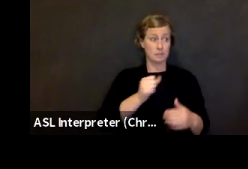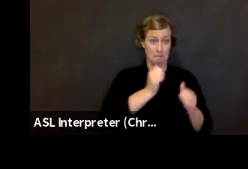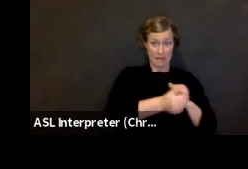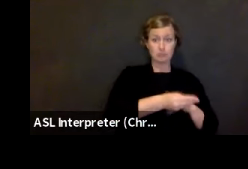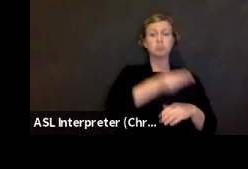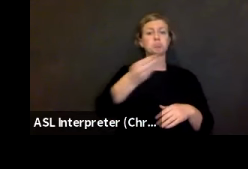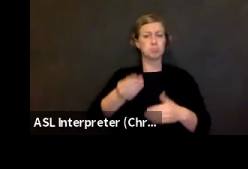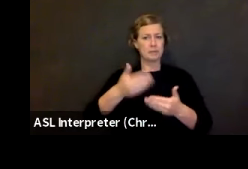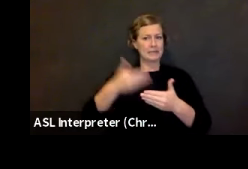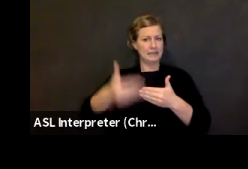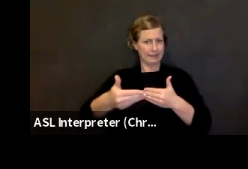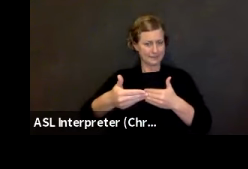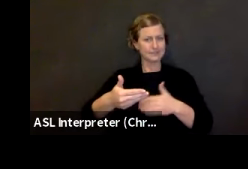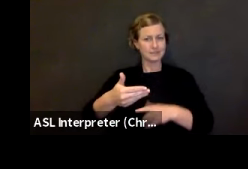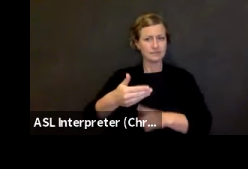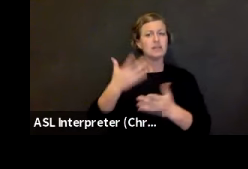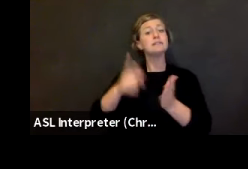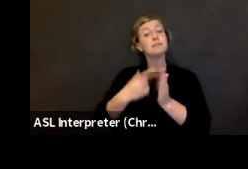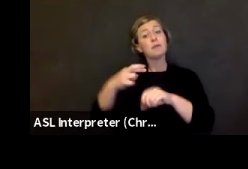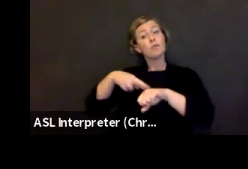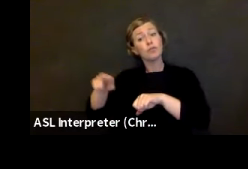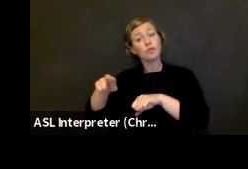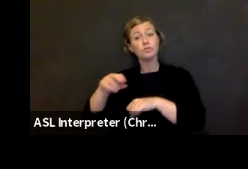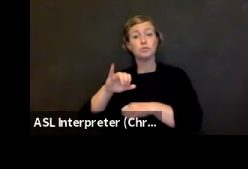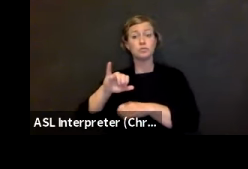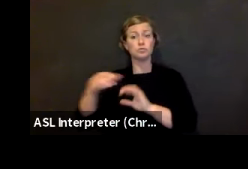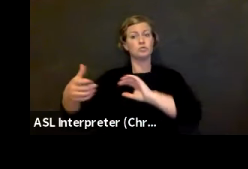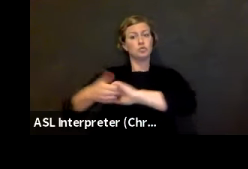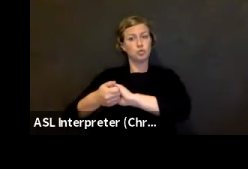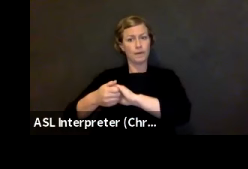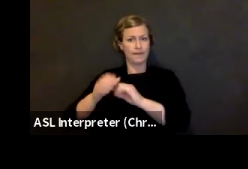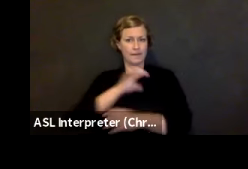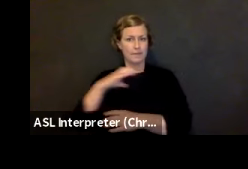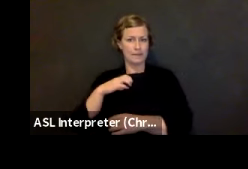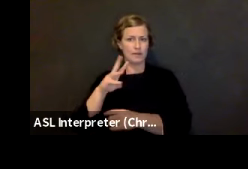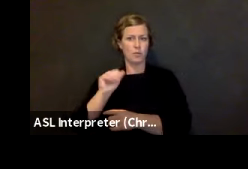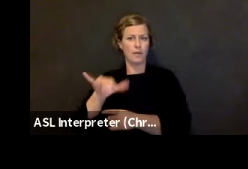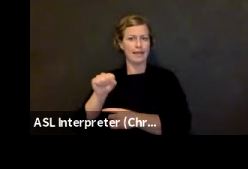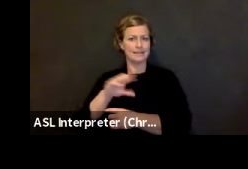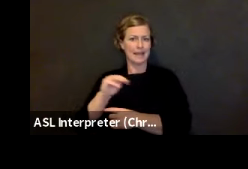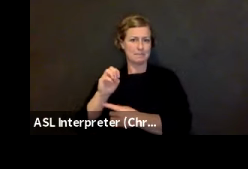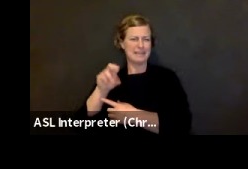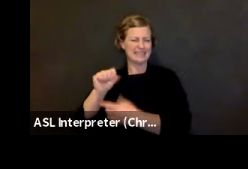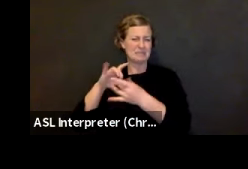deadlines have passed. So the bills are sort of moving on to the next phase of the process. They may